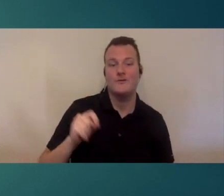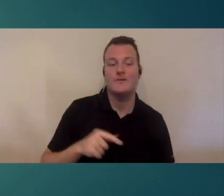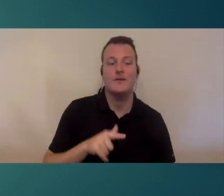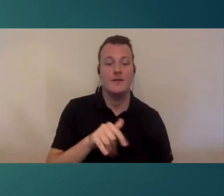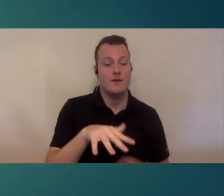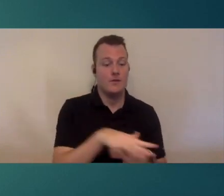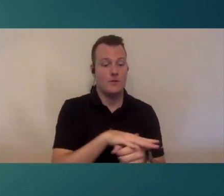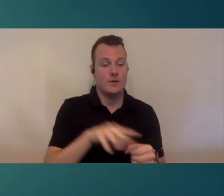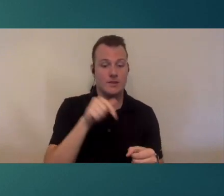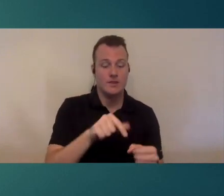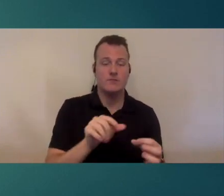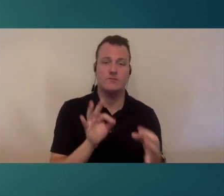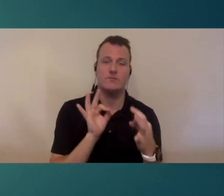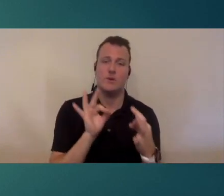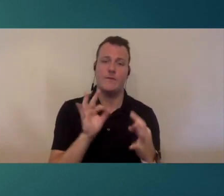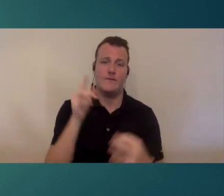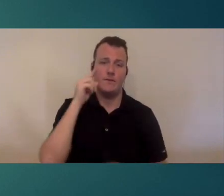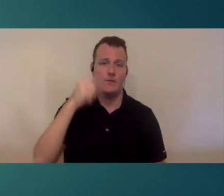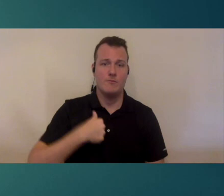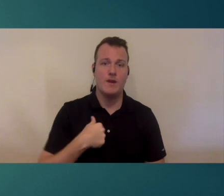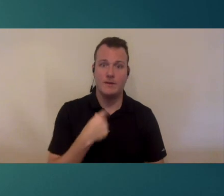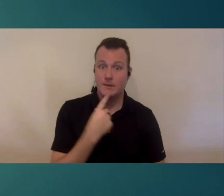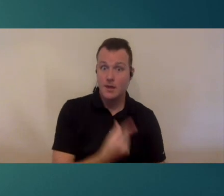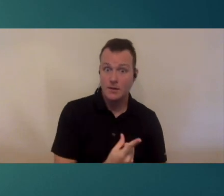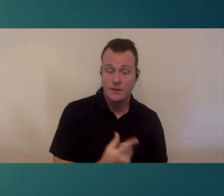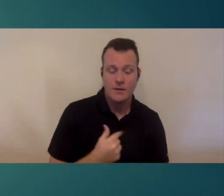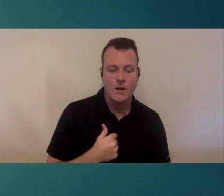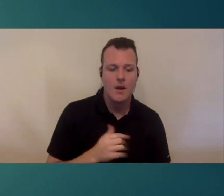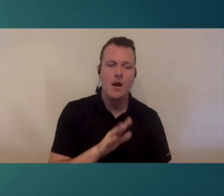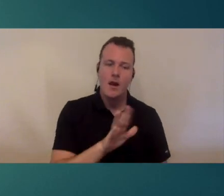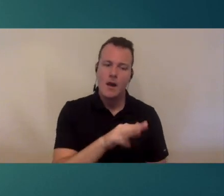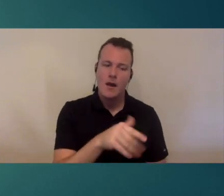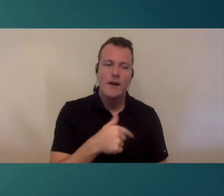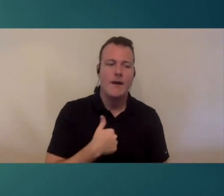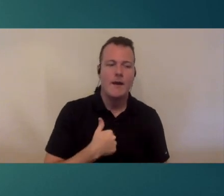And the location here is perfect for me is what I told him. I said listen I can